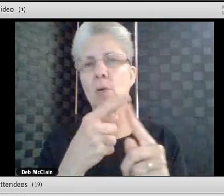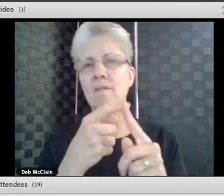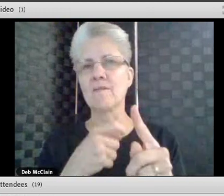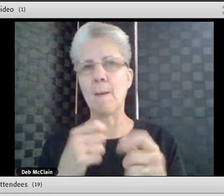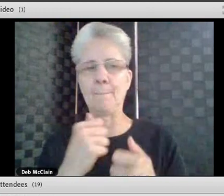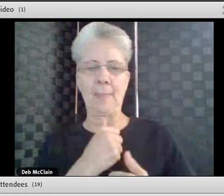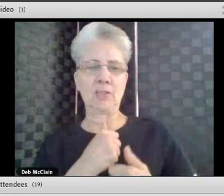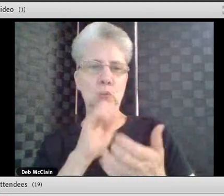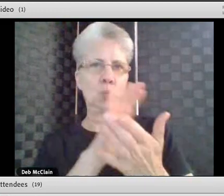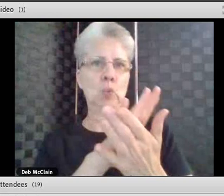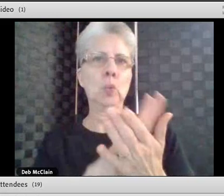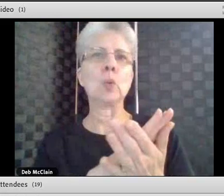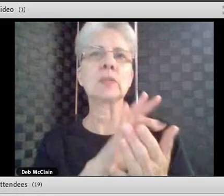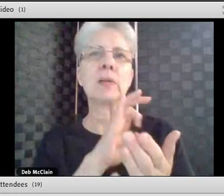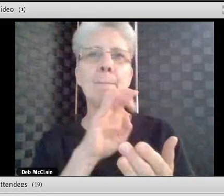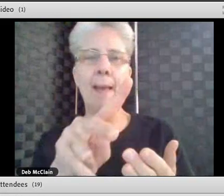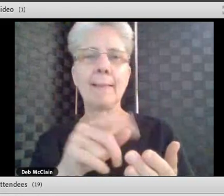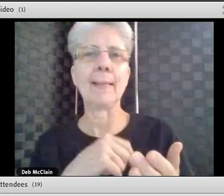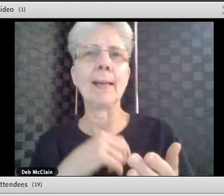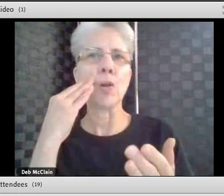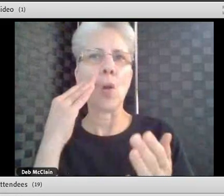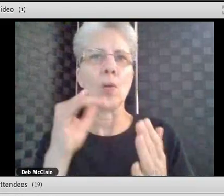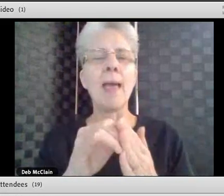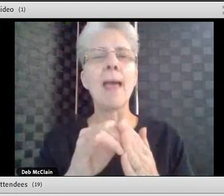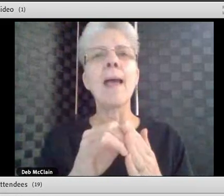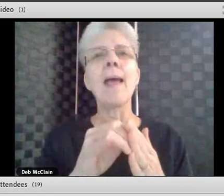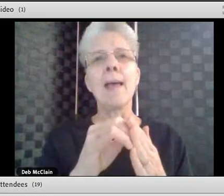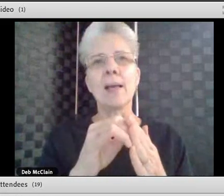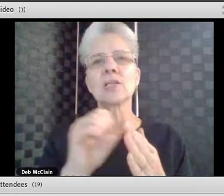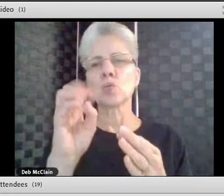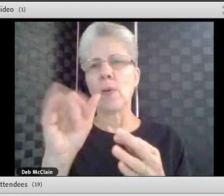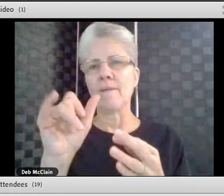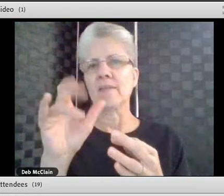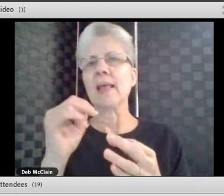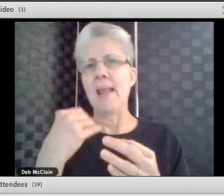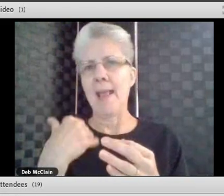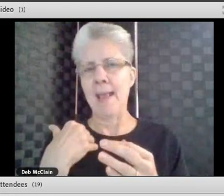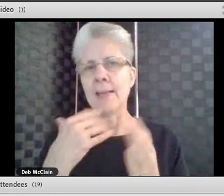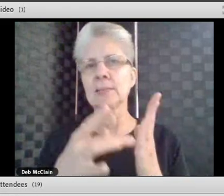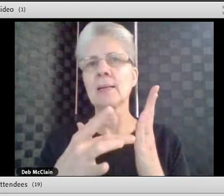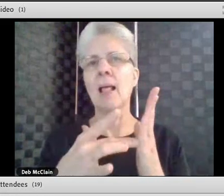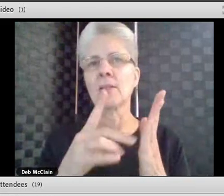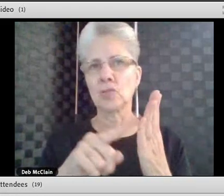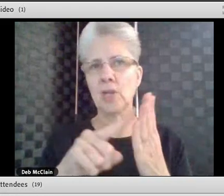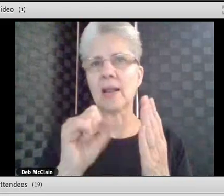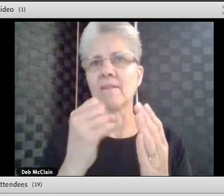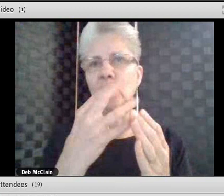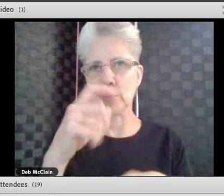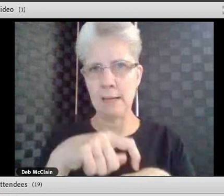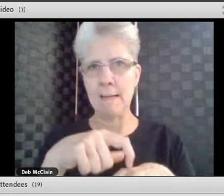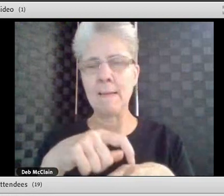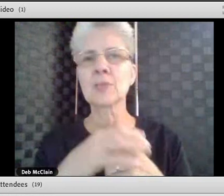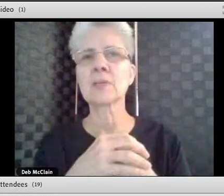and work on projects, people from the military schools, and I know that SWFLN had had the technology